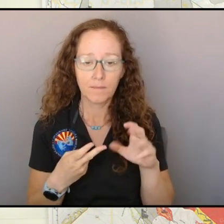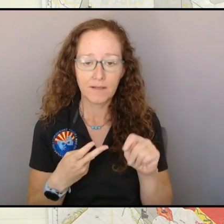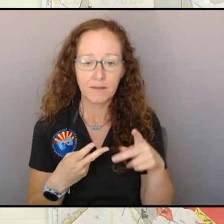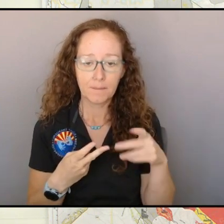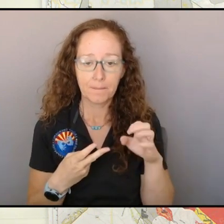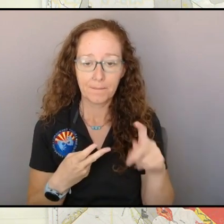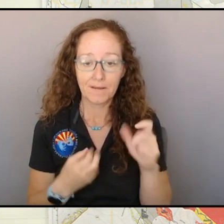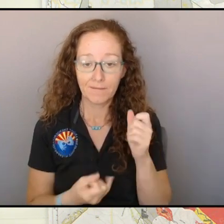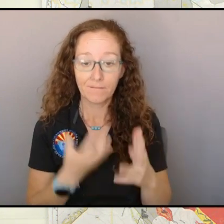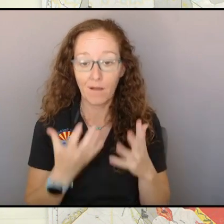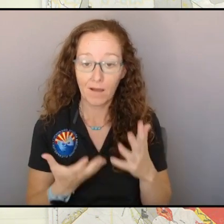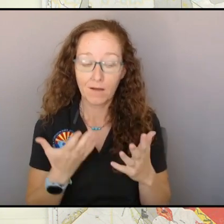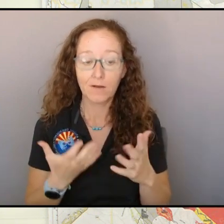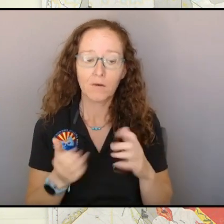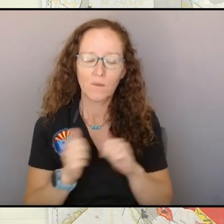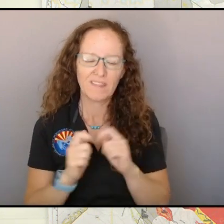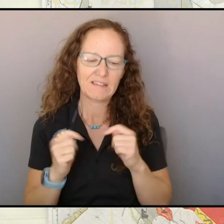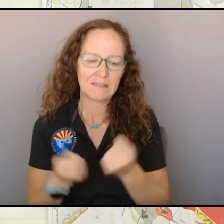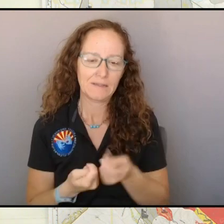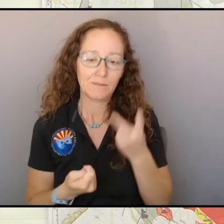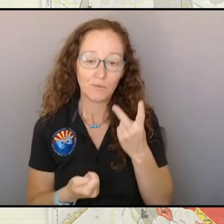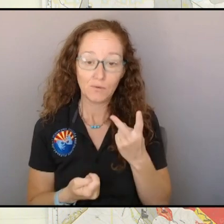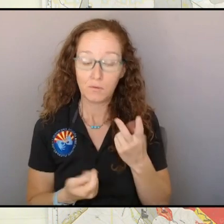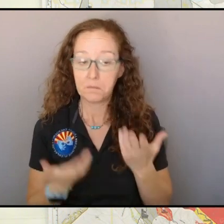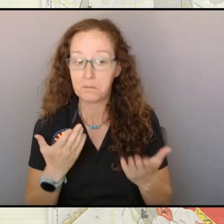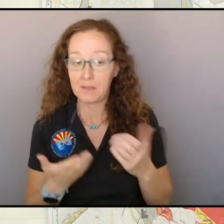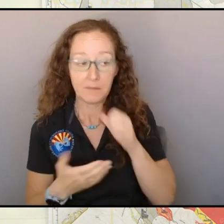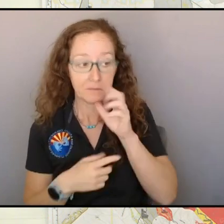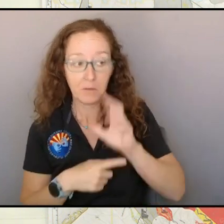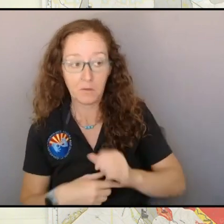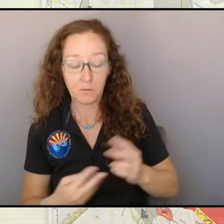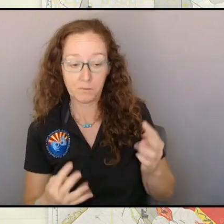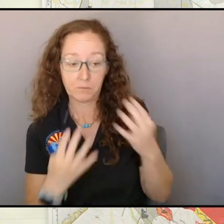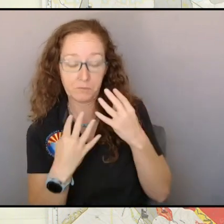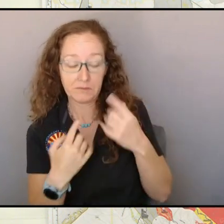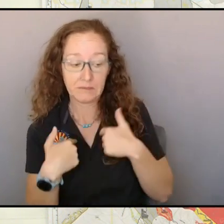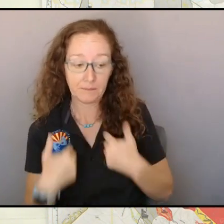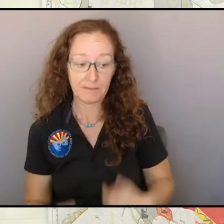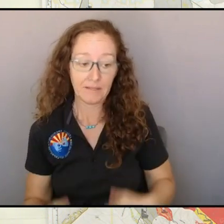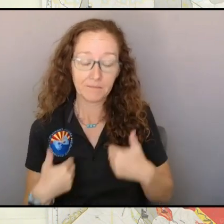probably, if you've been watching this, seeing Bruno. Yesterday was Bruno's last day. He and I transitioned through